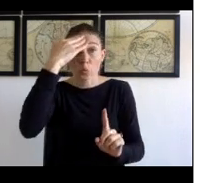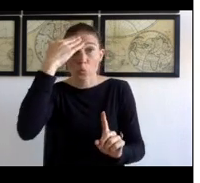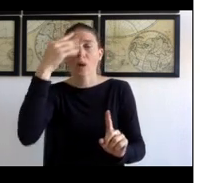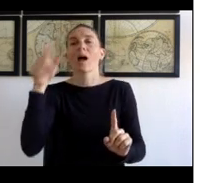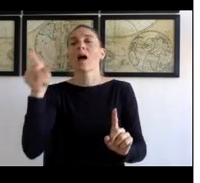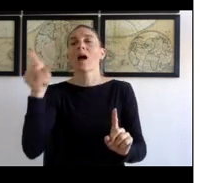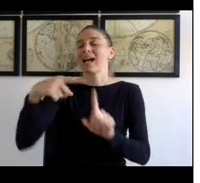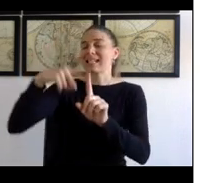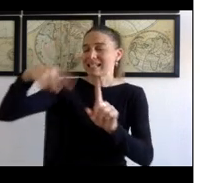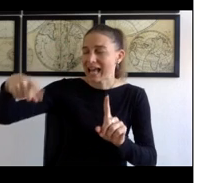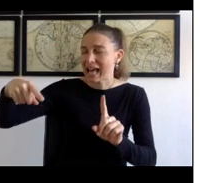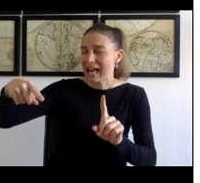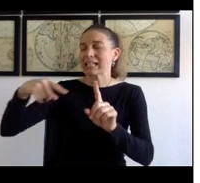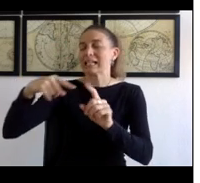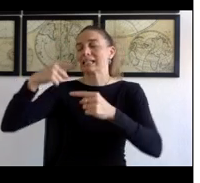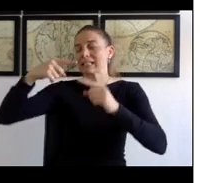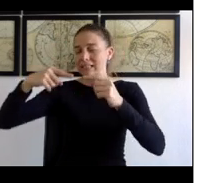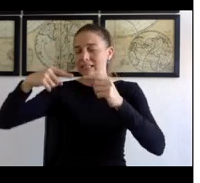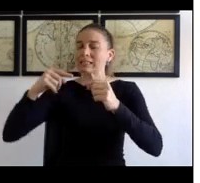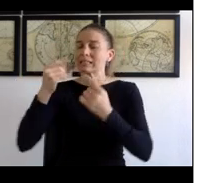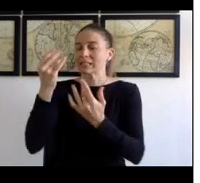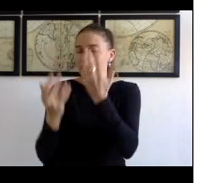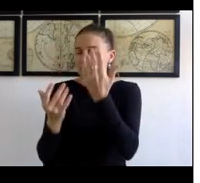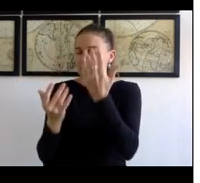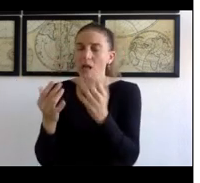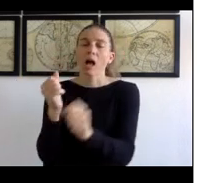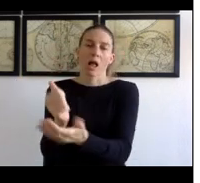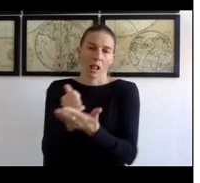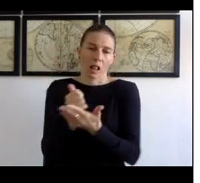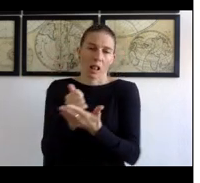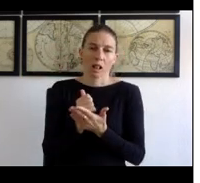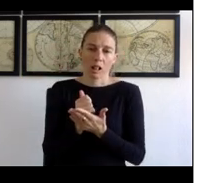Occasionally the answer it gives are political statements